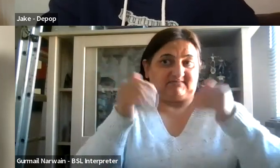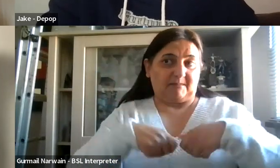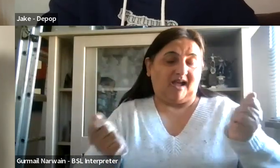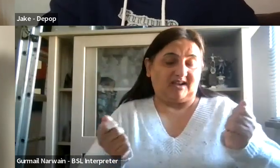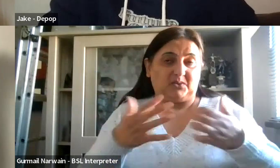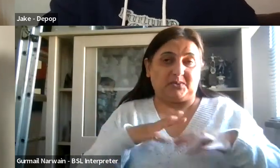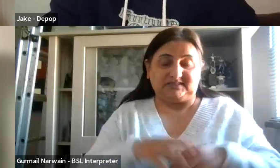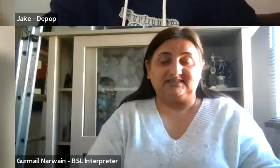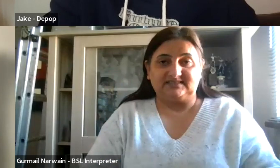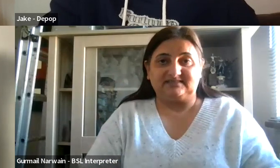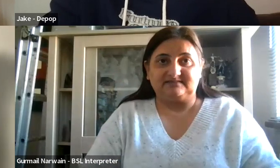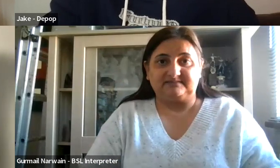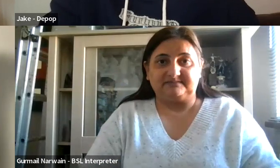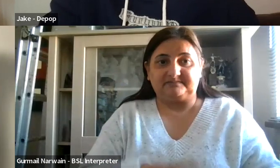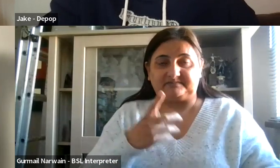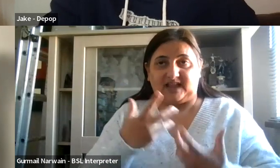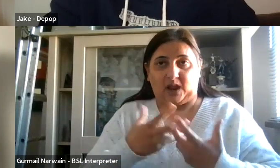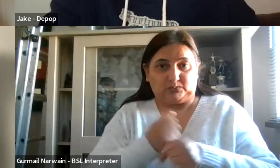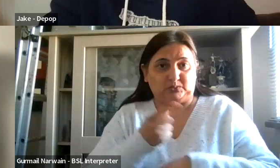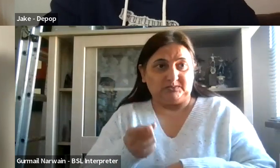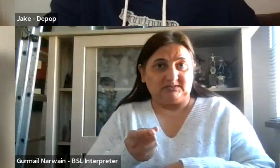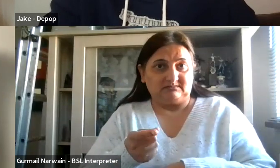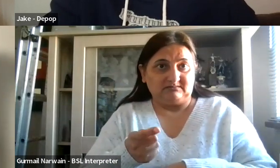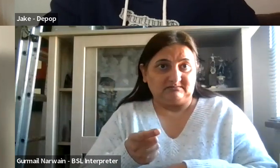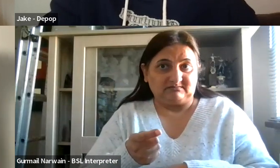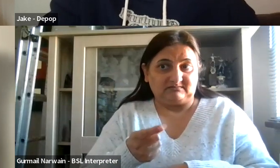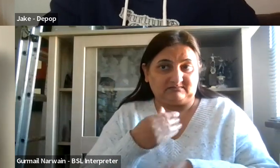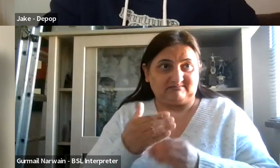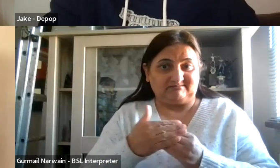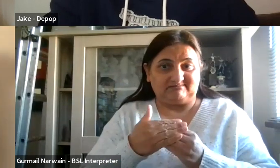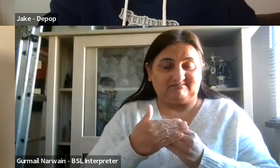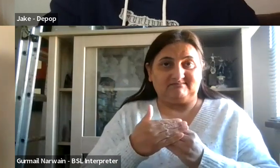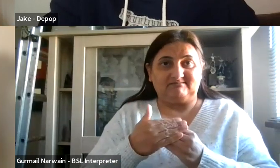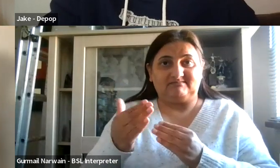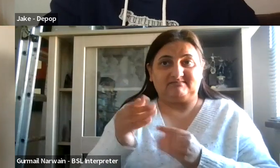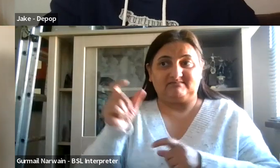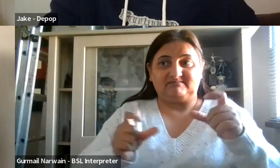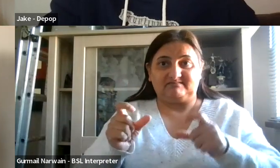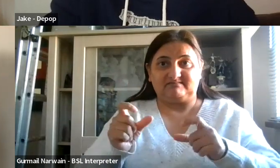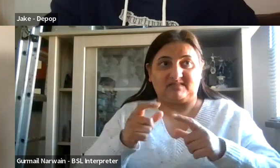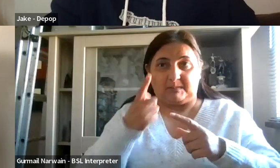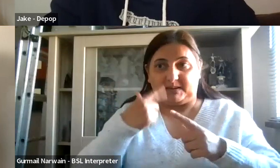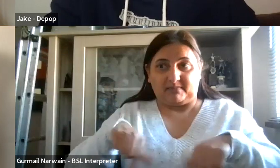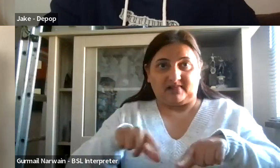Then we can only do that by like increasing our like Candidate Pool. We can only do that by increasing our candidate pool. Sound like you have done a lot of things to push towards that -